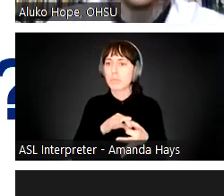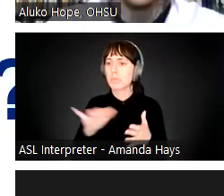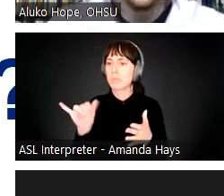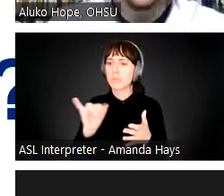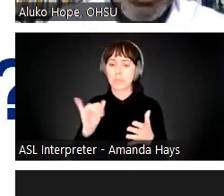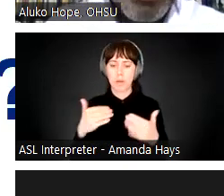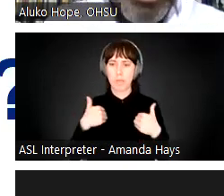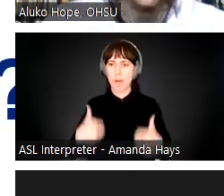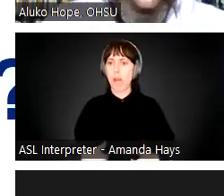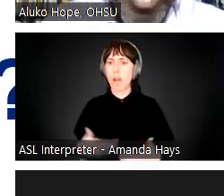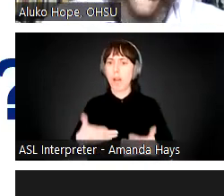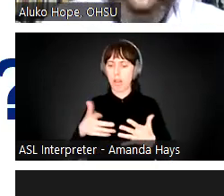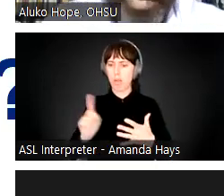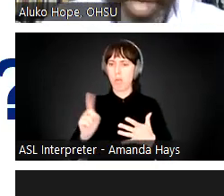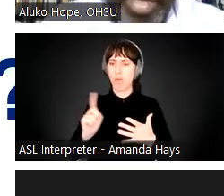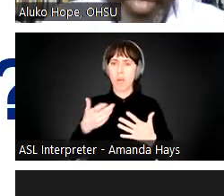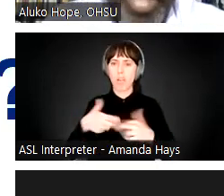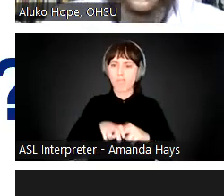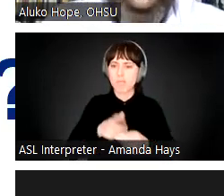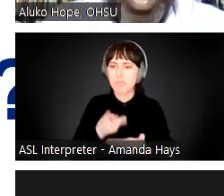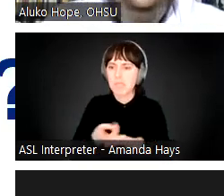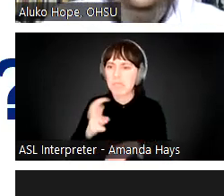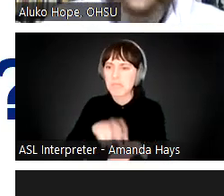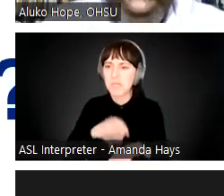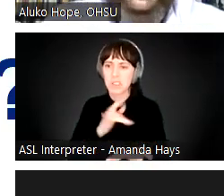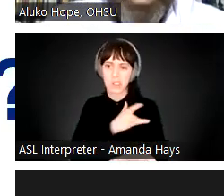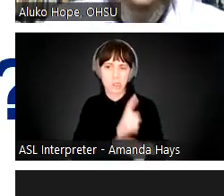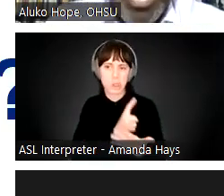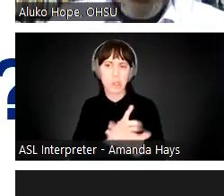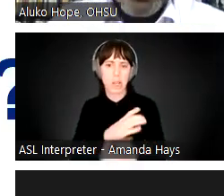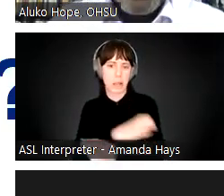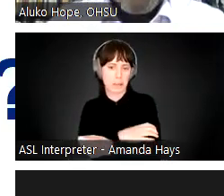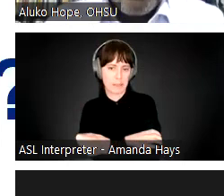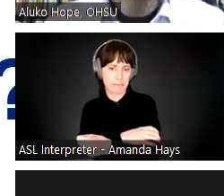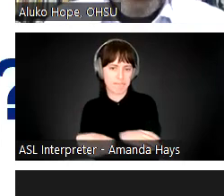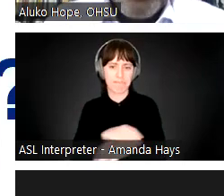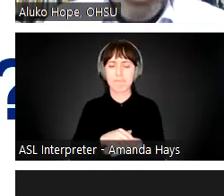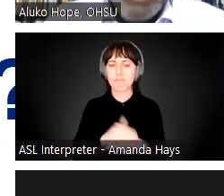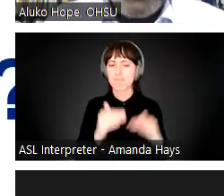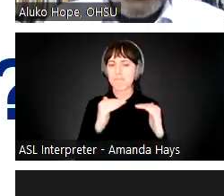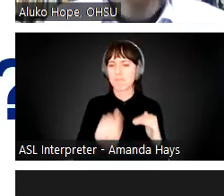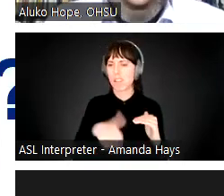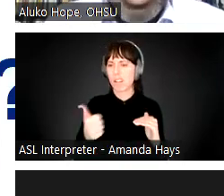rate, or blood pressure. Cognitive impairment we mentioned as well, and sleep changes is very common.